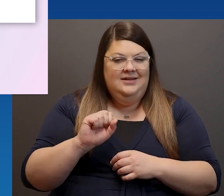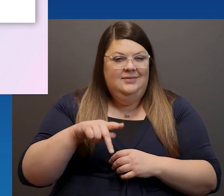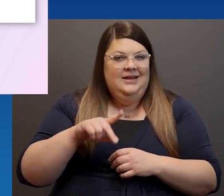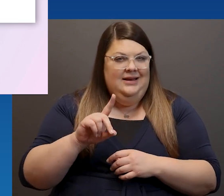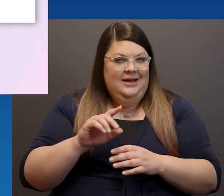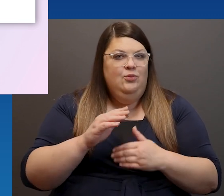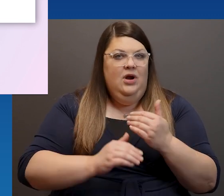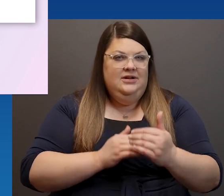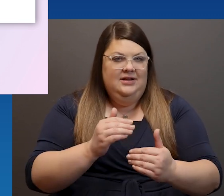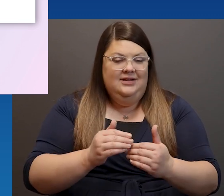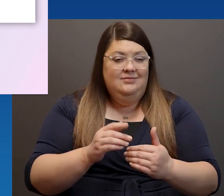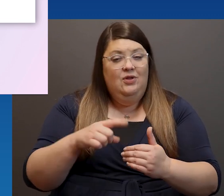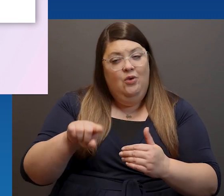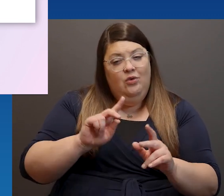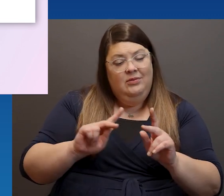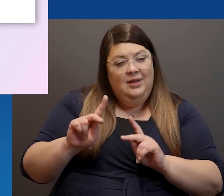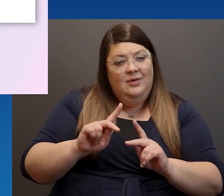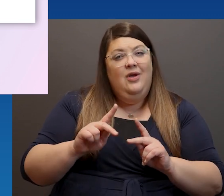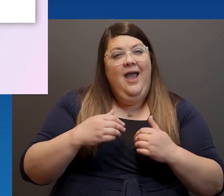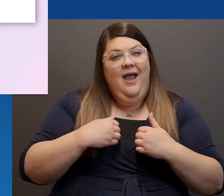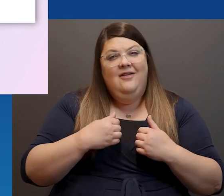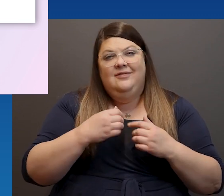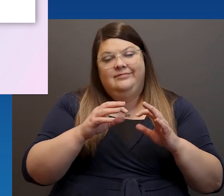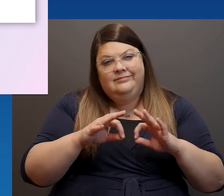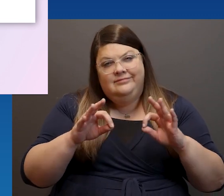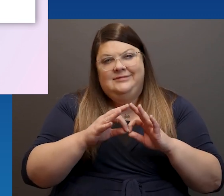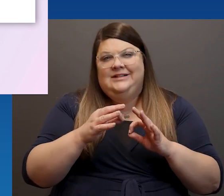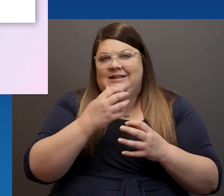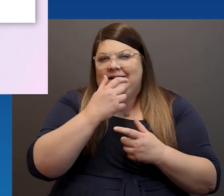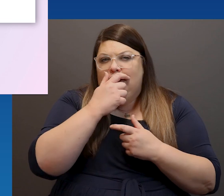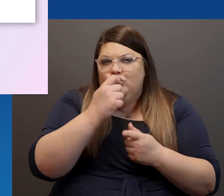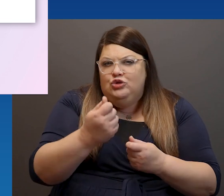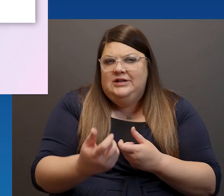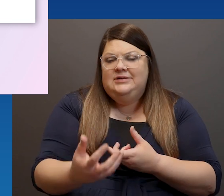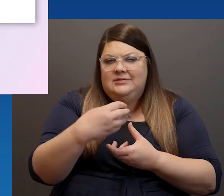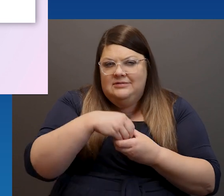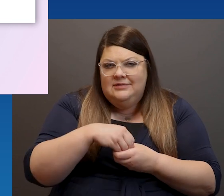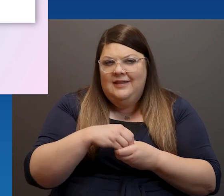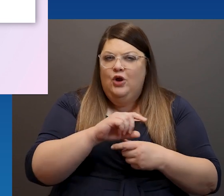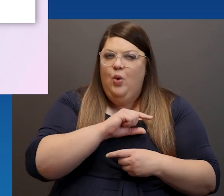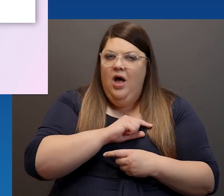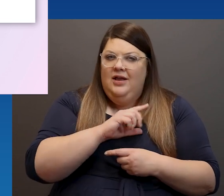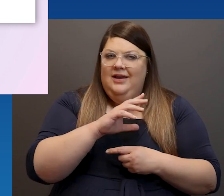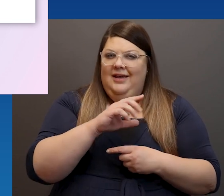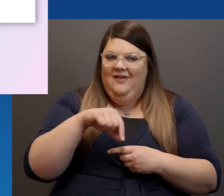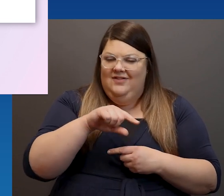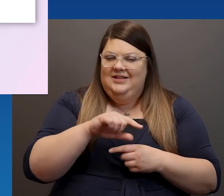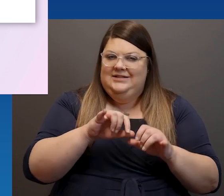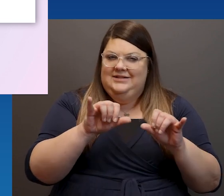These are the people with vested interest in the quality and success of the system, and could include early childhood staff,